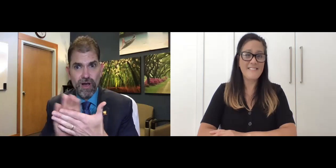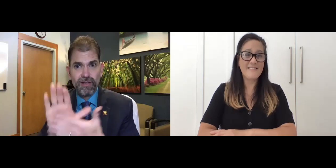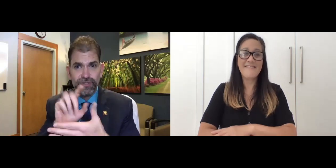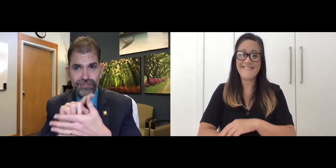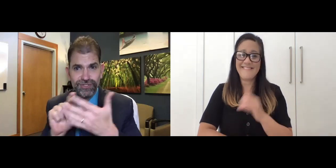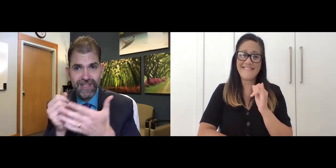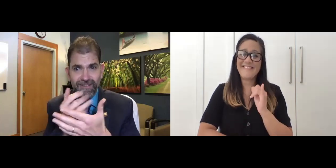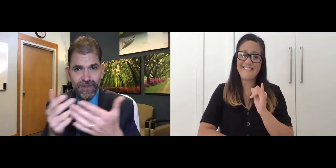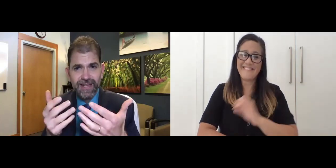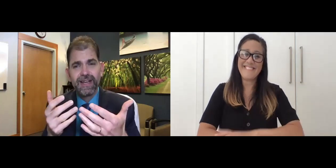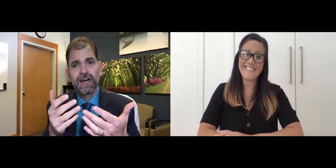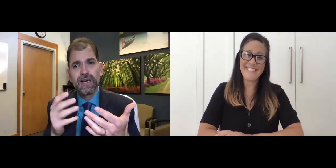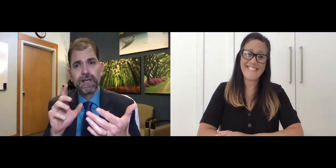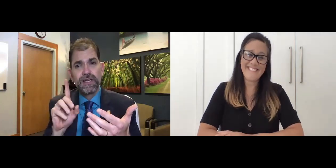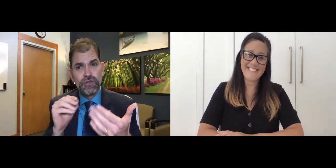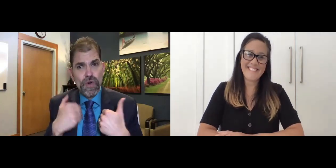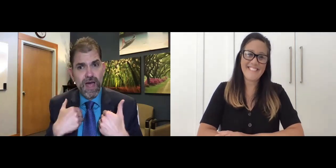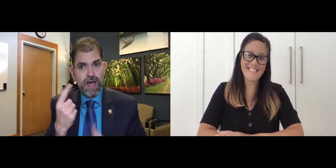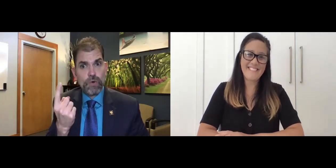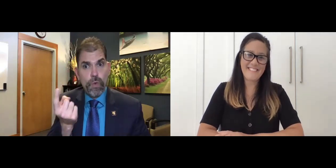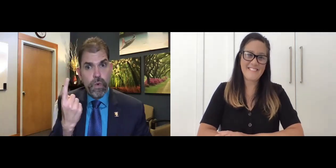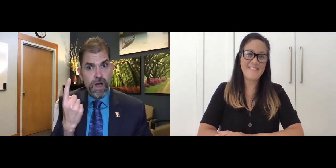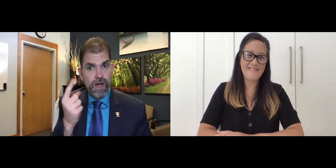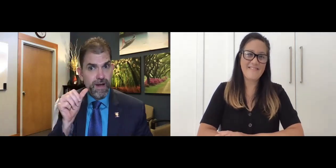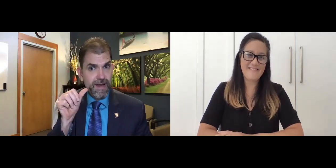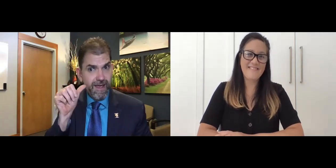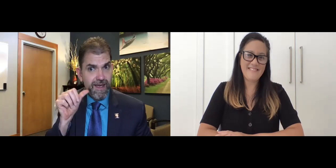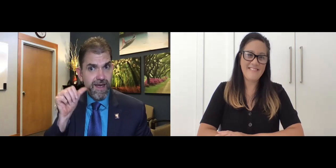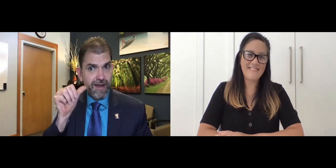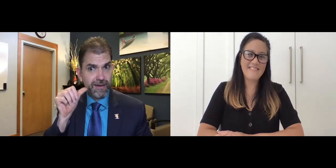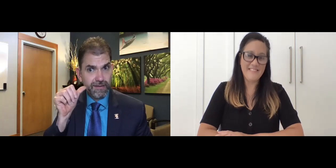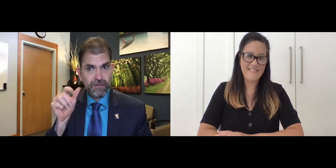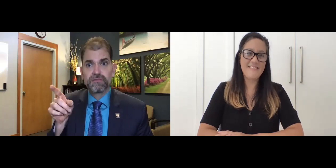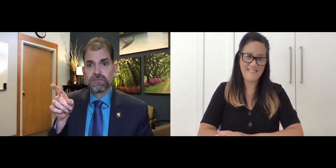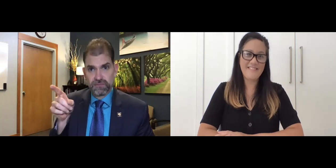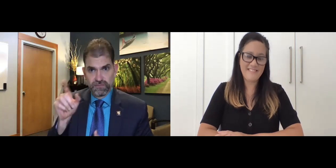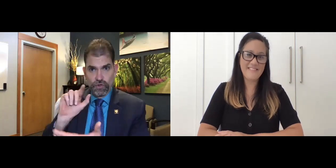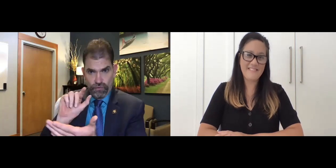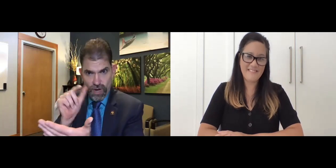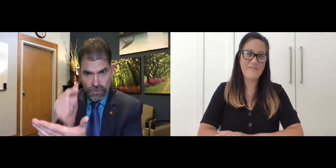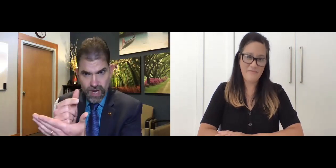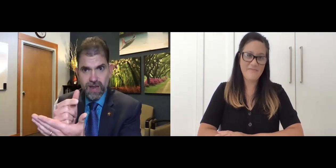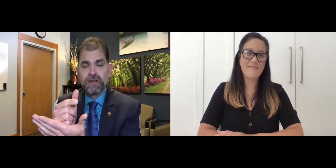to graduate from college and everything. So I did have an aunt